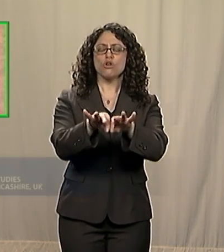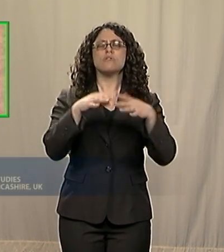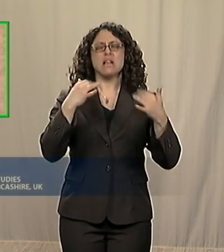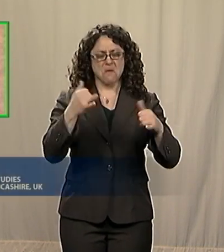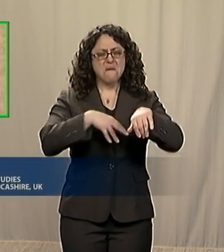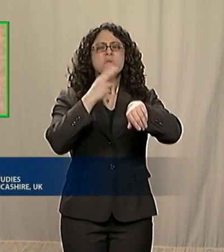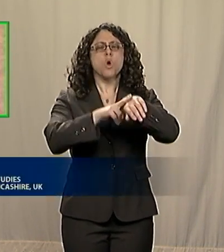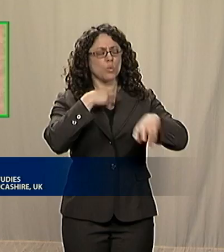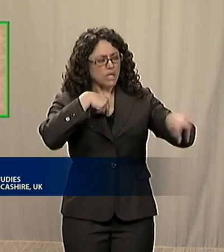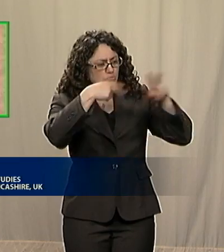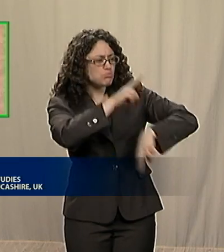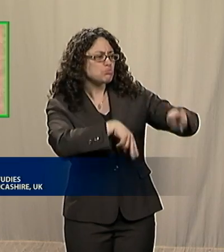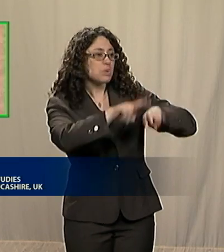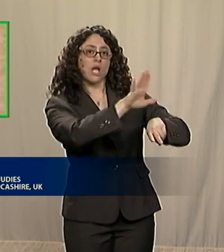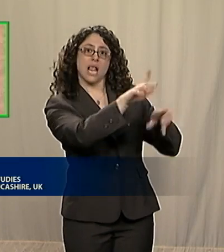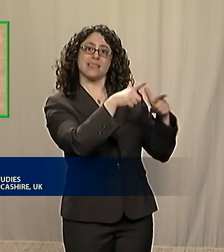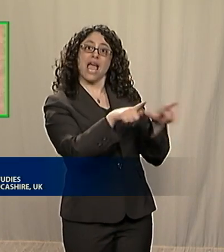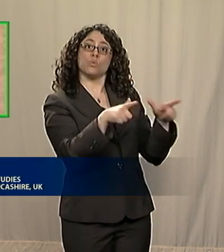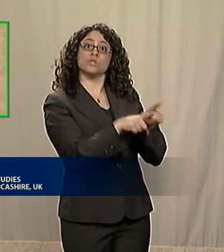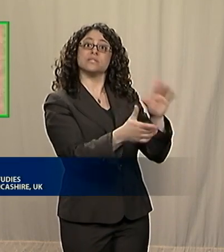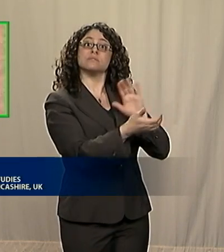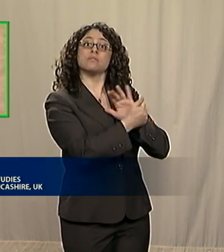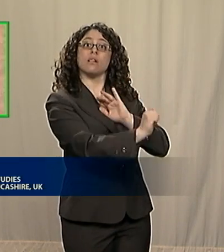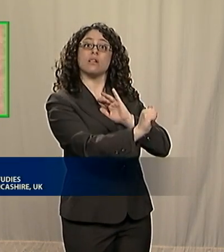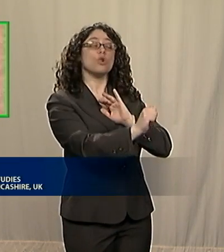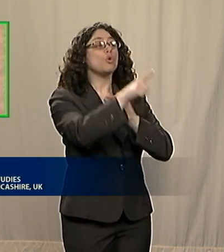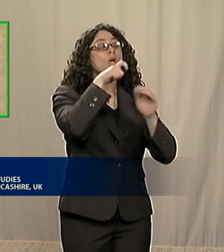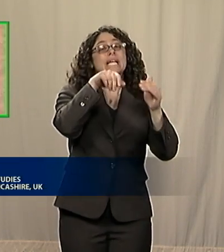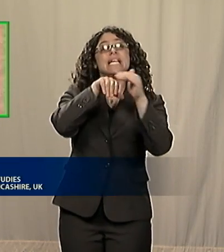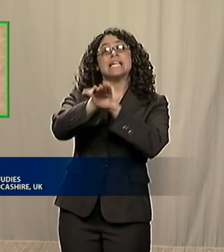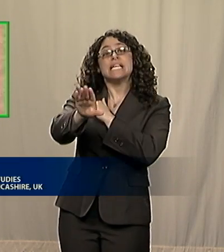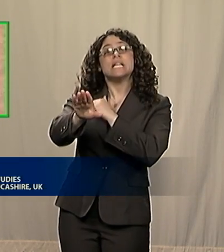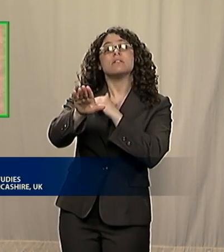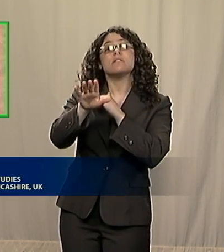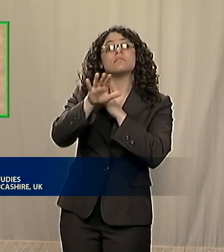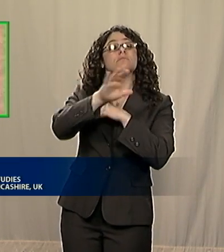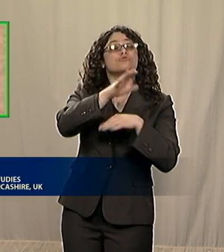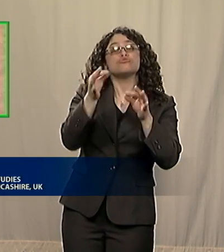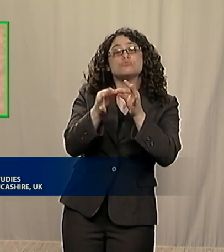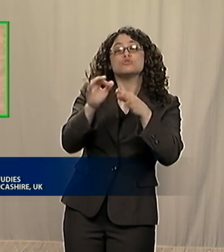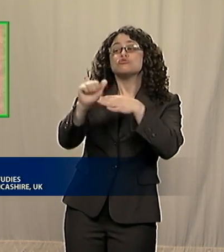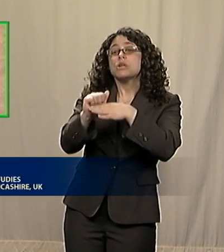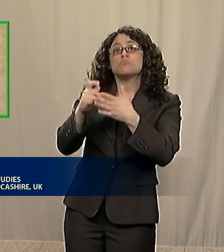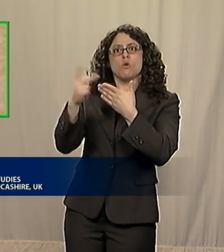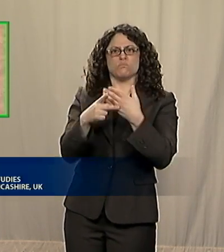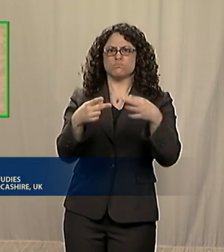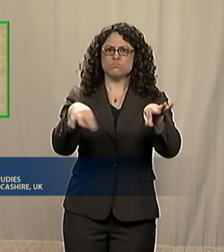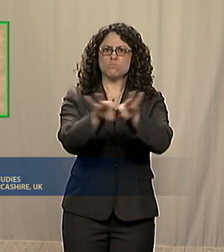about the linguistic capabilities of students entering interpreter training programs. And I don't want to take away from that.